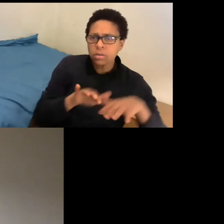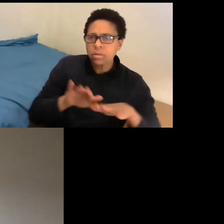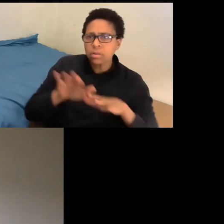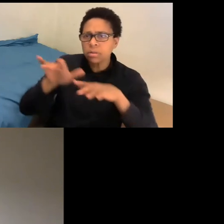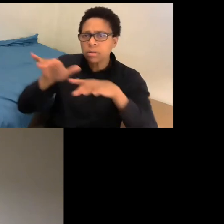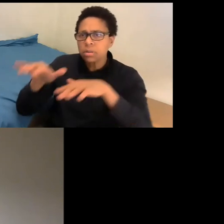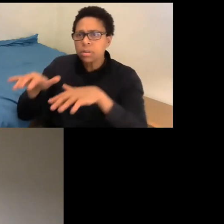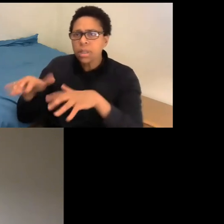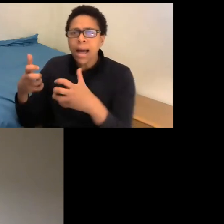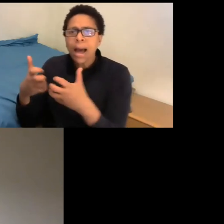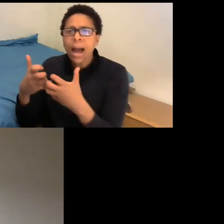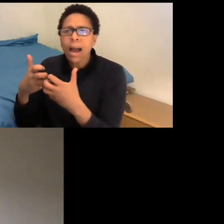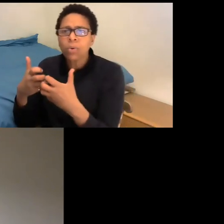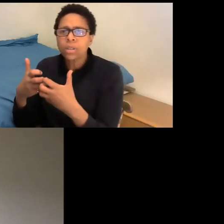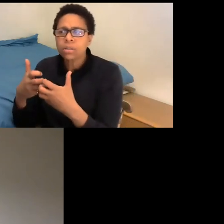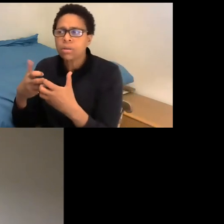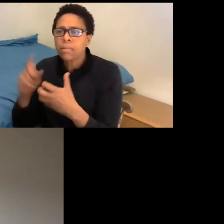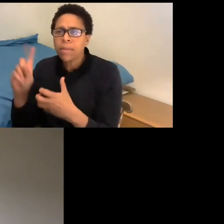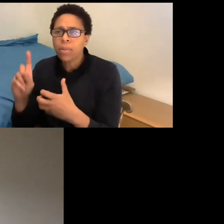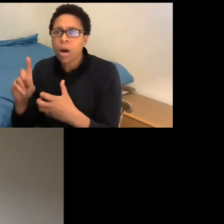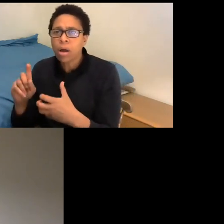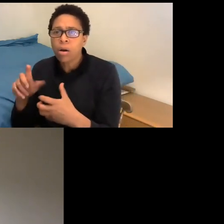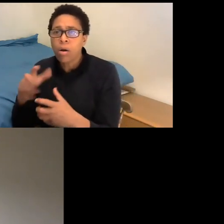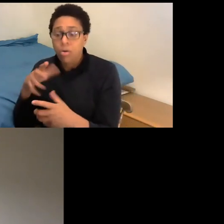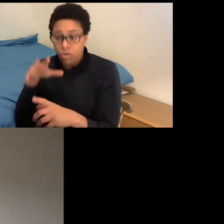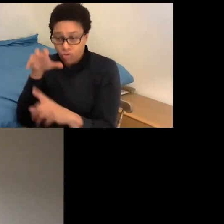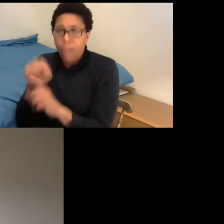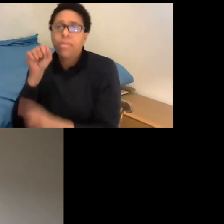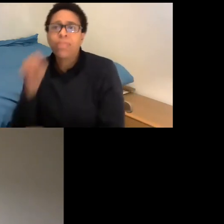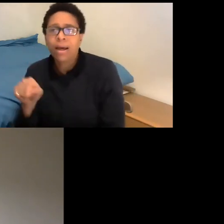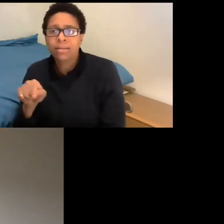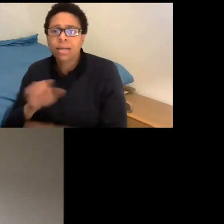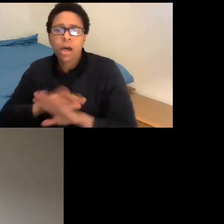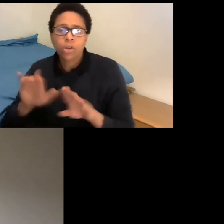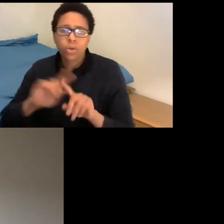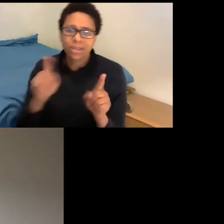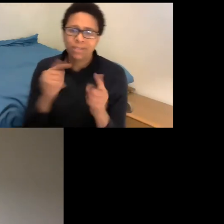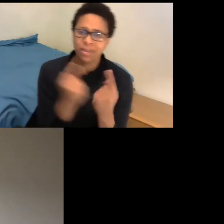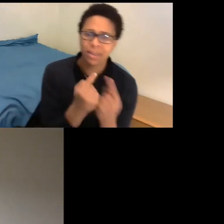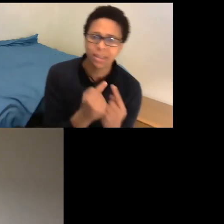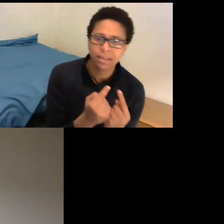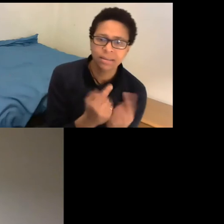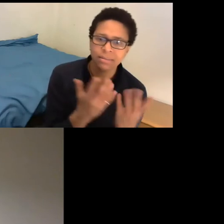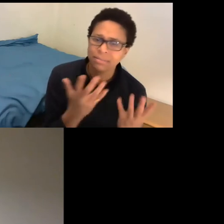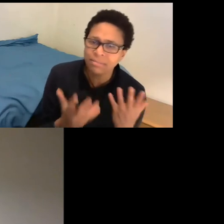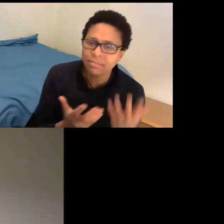other thing is, you know, when we talk about thoughts, and the